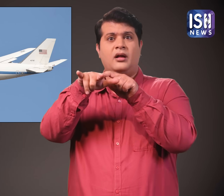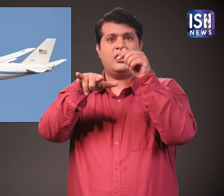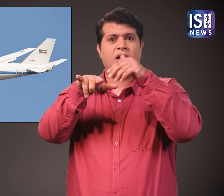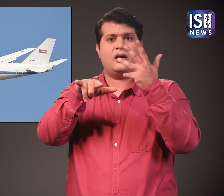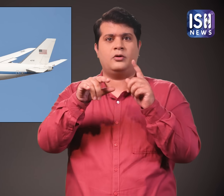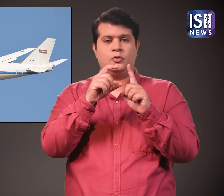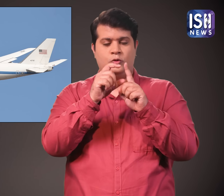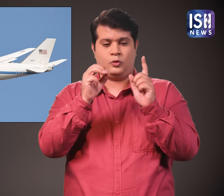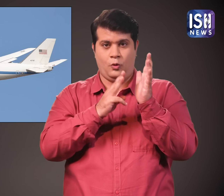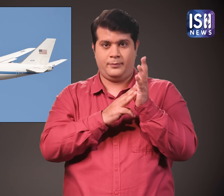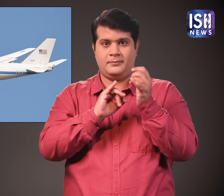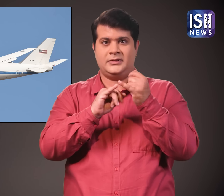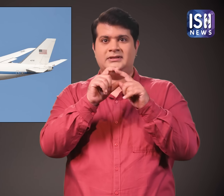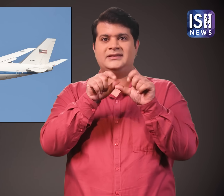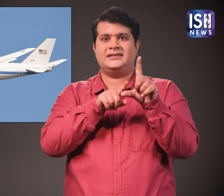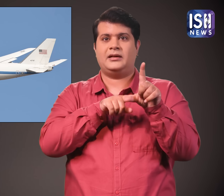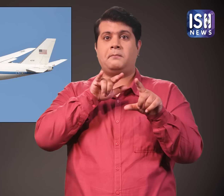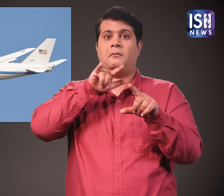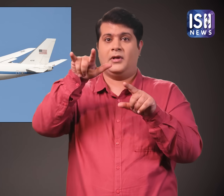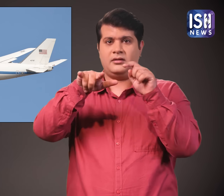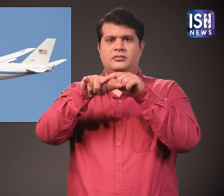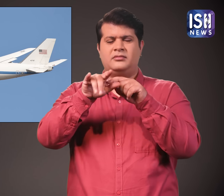The plane is more commonly known as the Doomsday Plane.